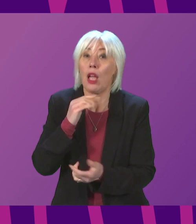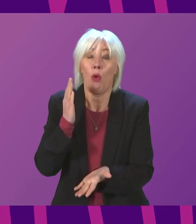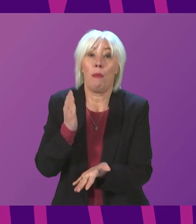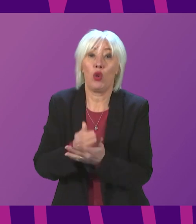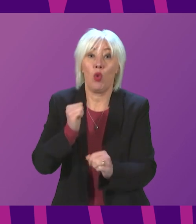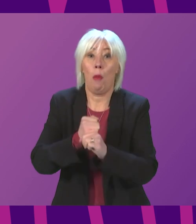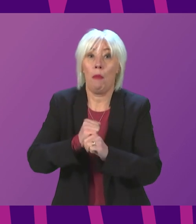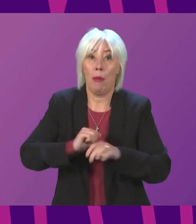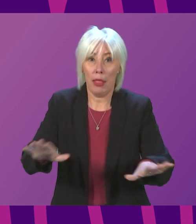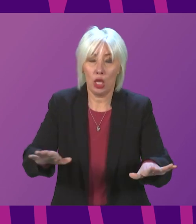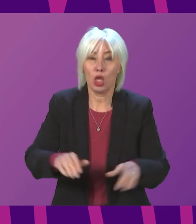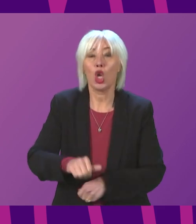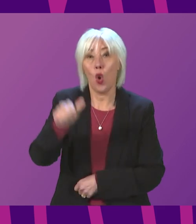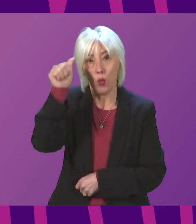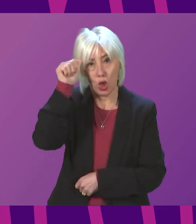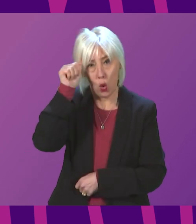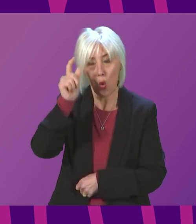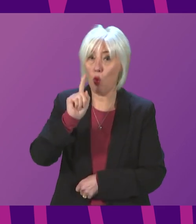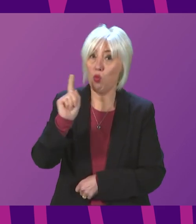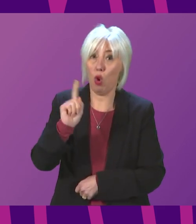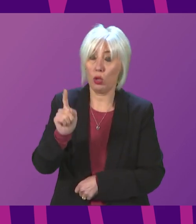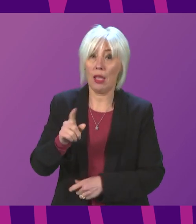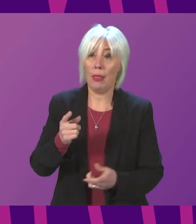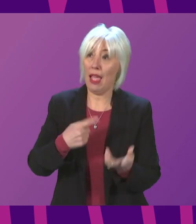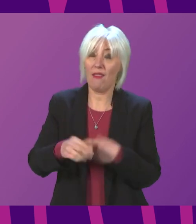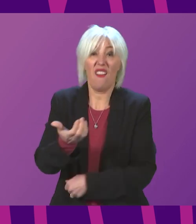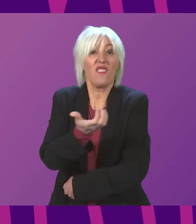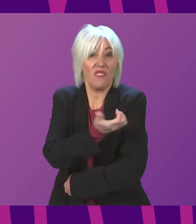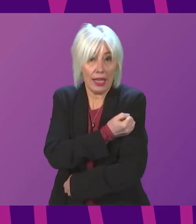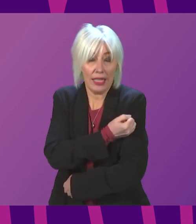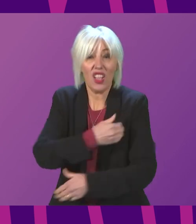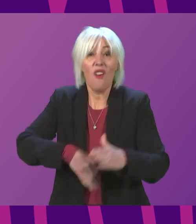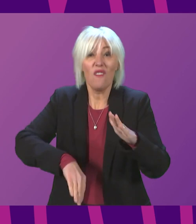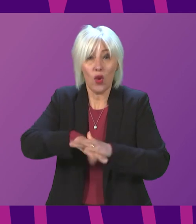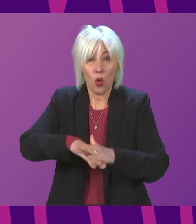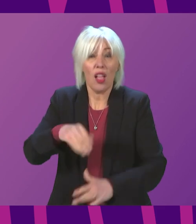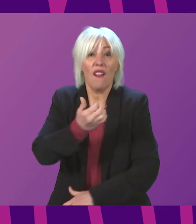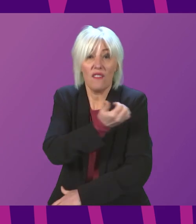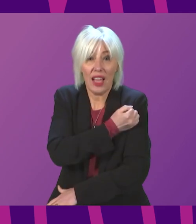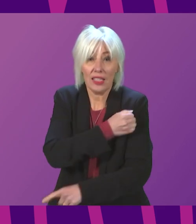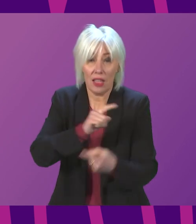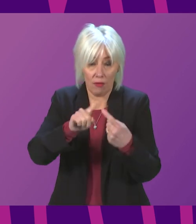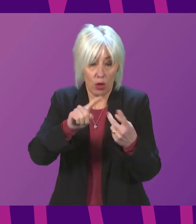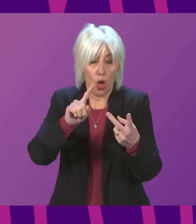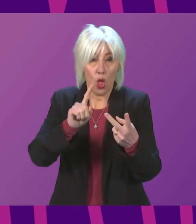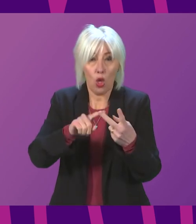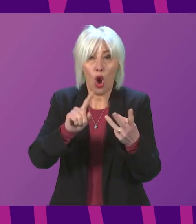What we know beyond any doubt is that being fully vaccinated with a booster or third dose